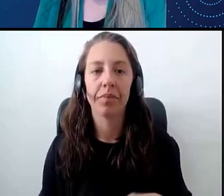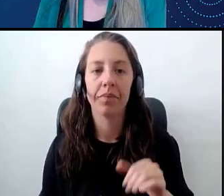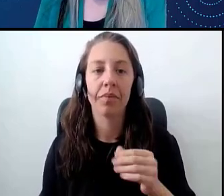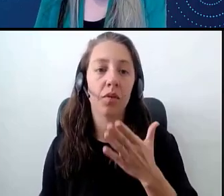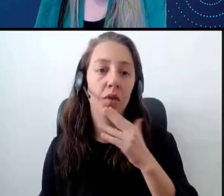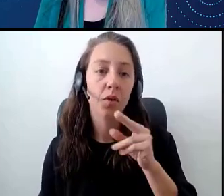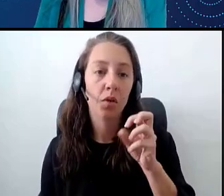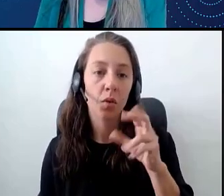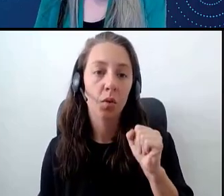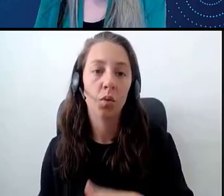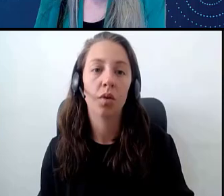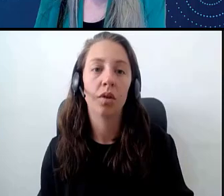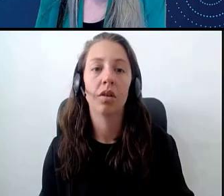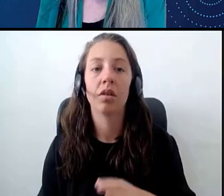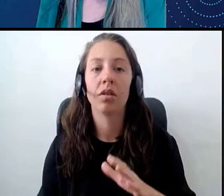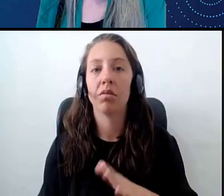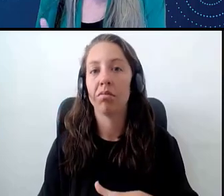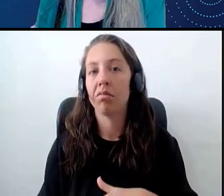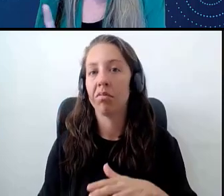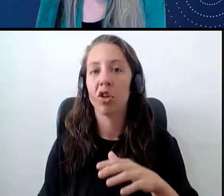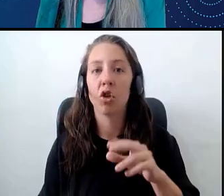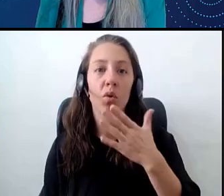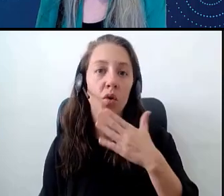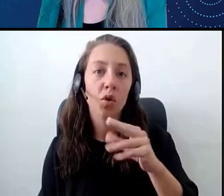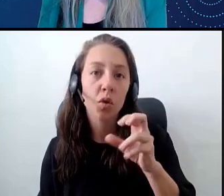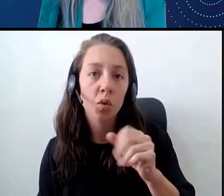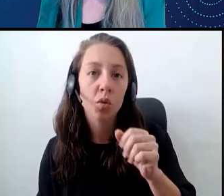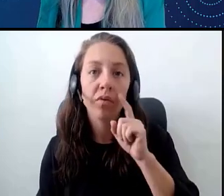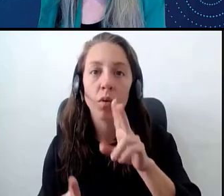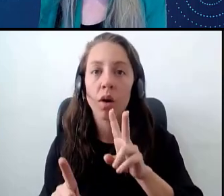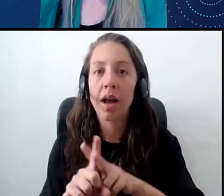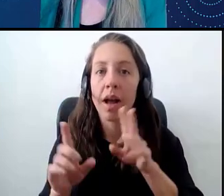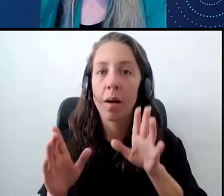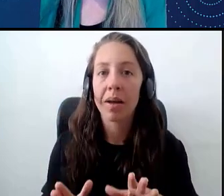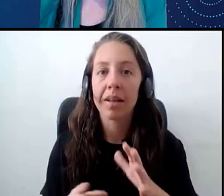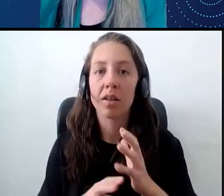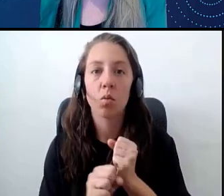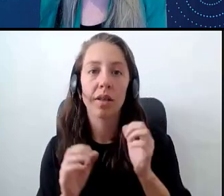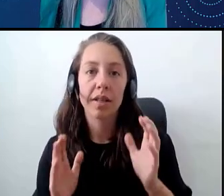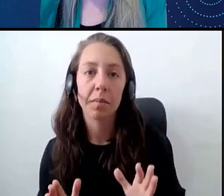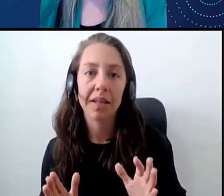for applicants and recipients. Summed up in just two words common forms.